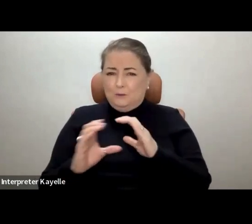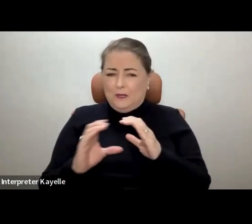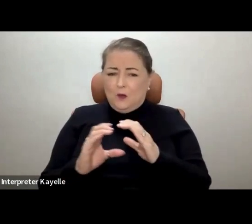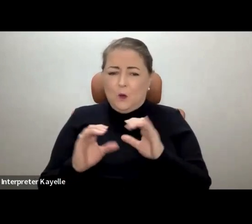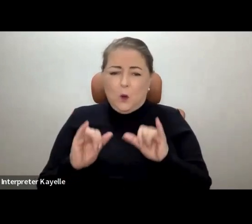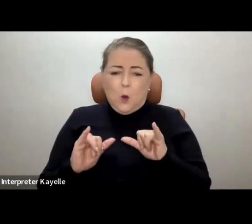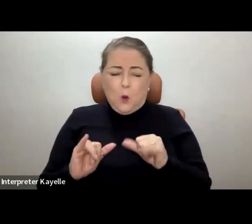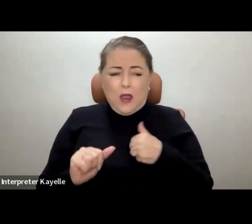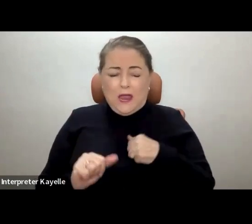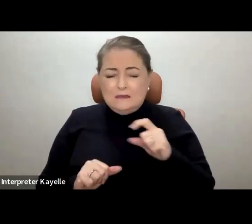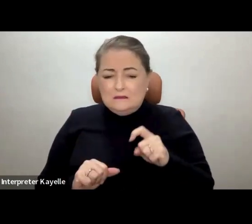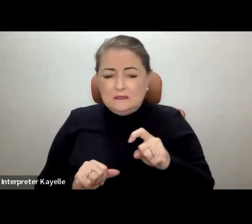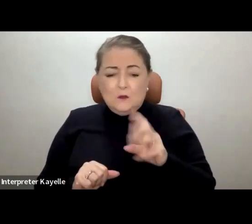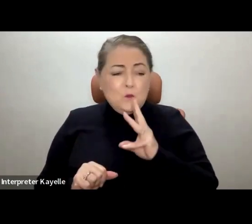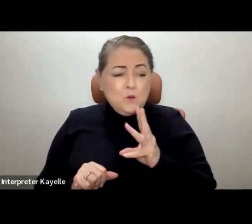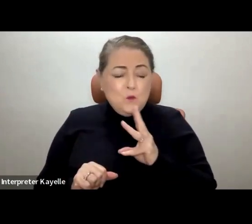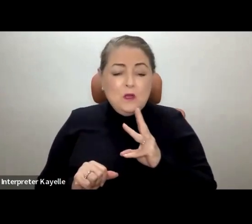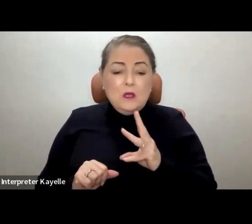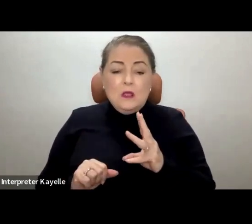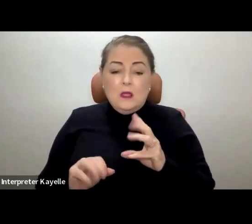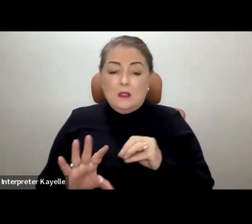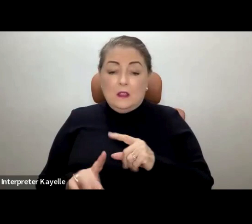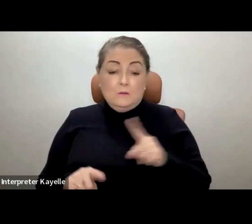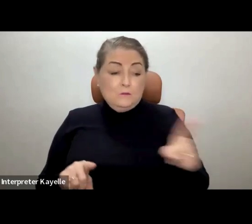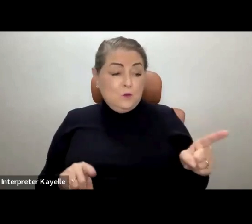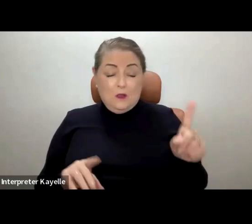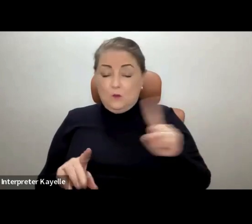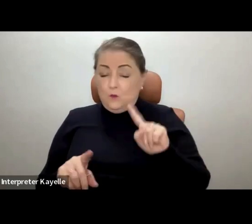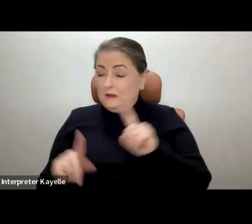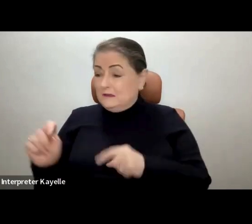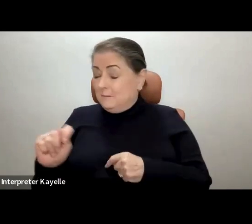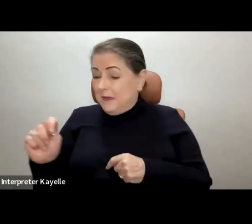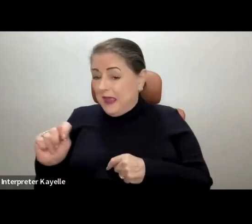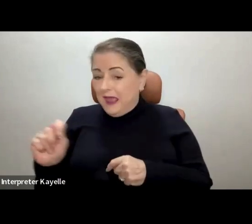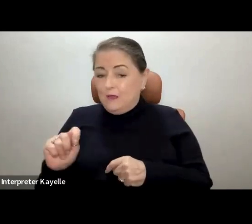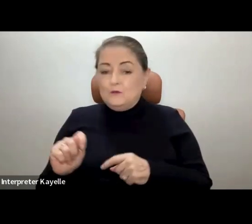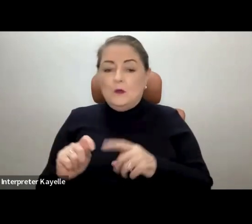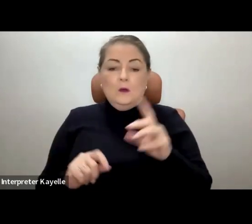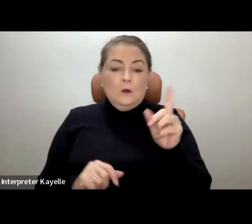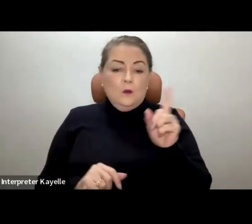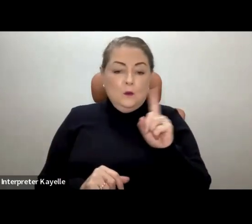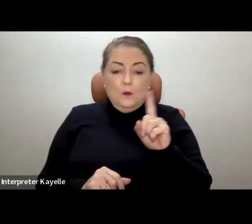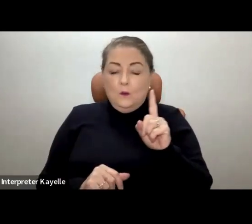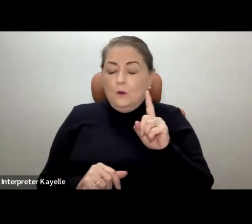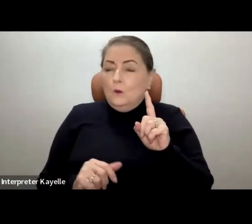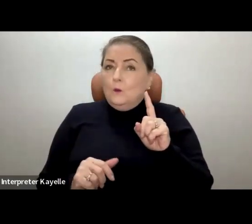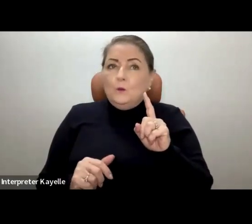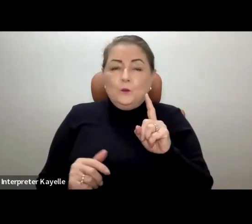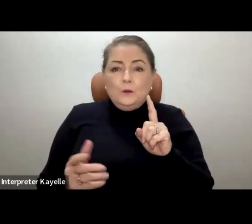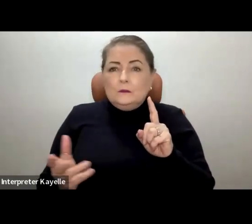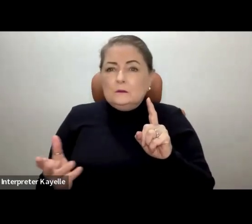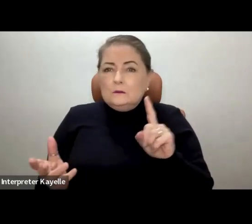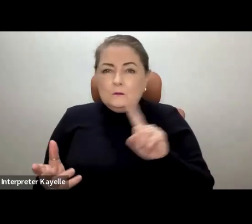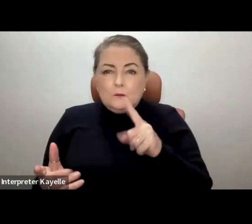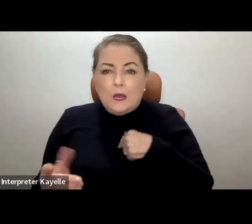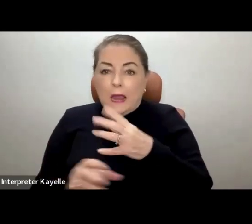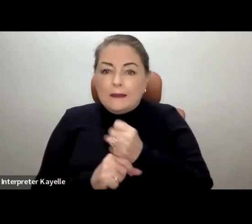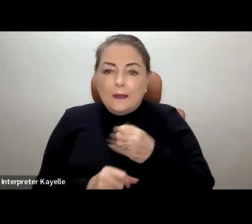need water, they can point to the side, where's the bathrooms? Where, where is, where, where do I pick up my device, how do I